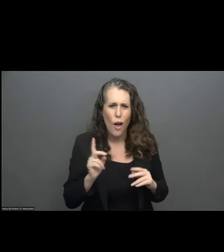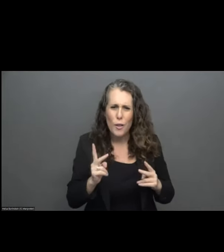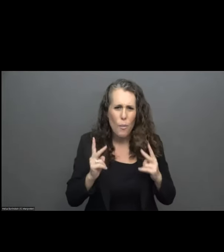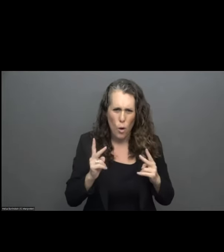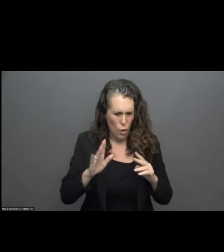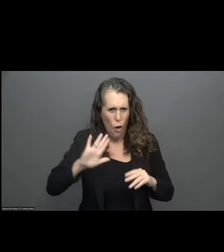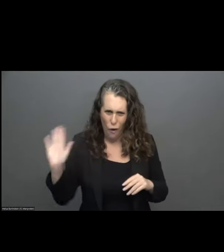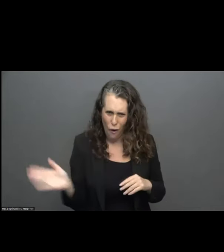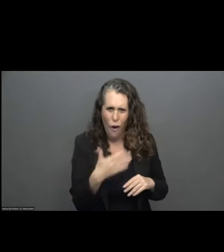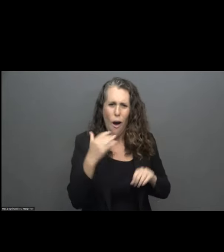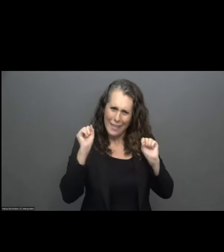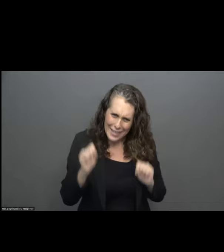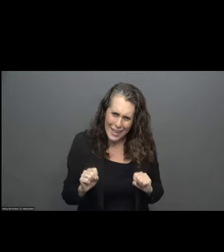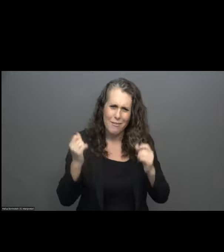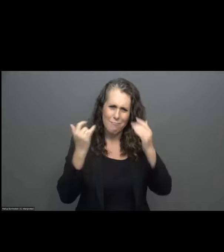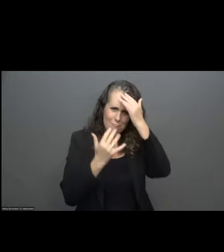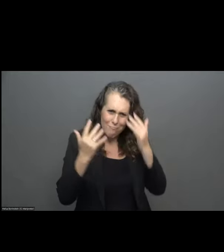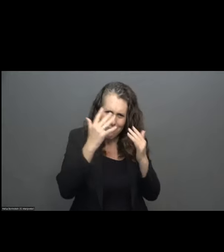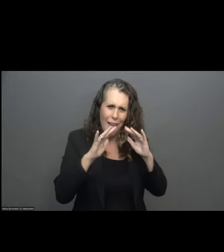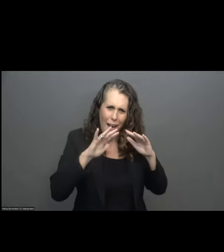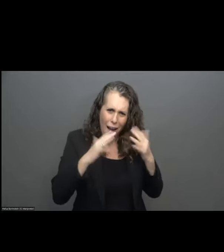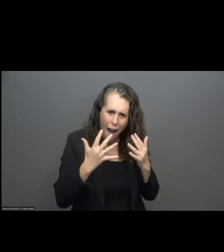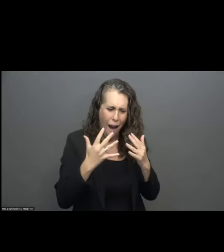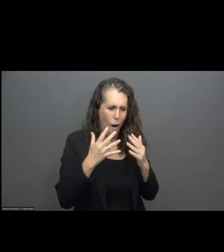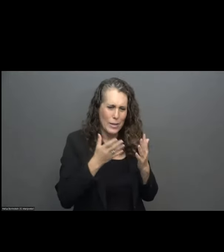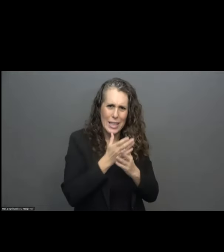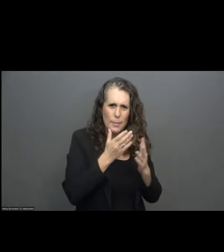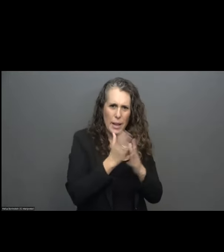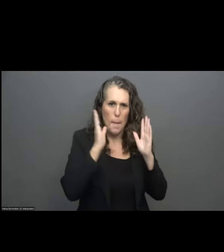with disabilities. It's really the commitment and will to make it happen. So I'm very happy